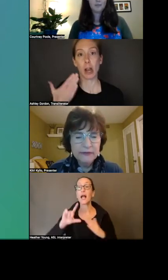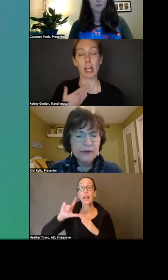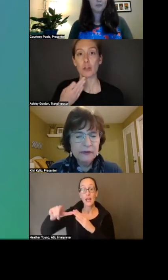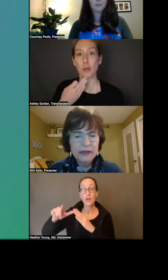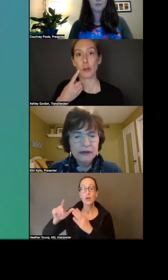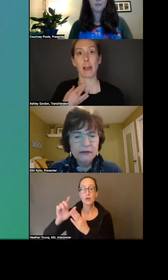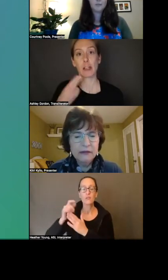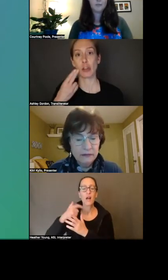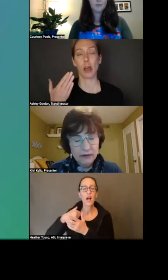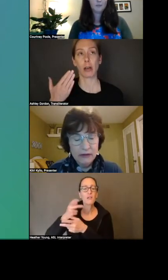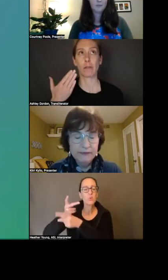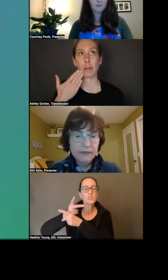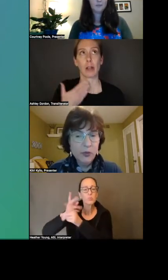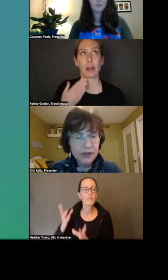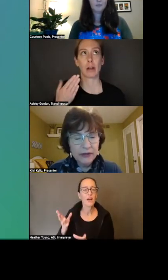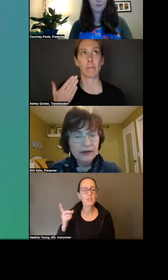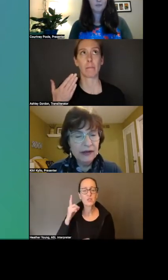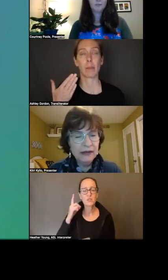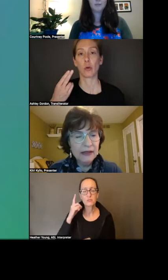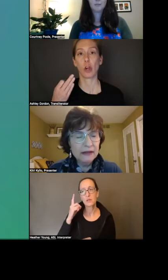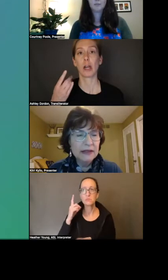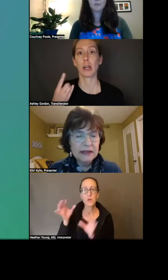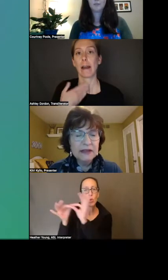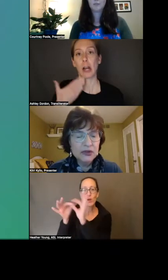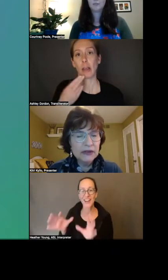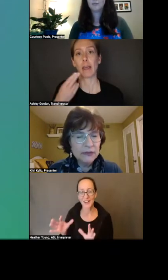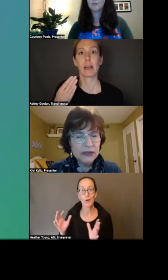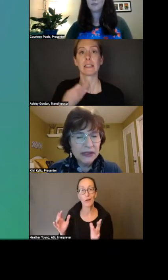and coordinator, and then Assistant Director of special ed